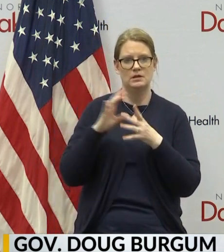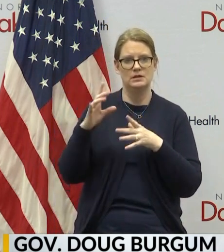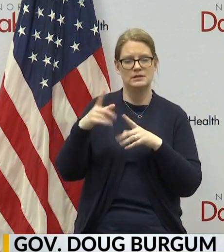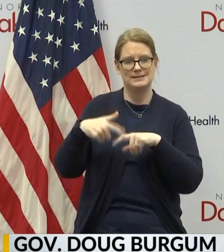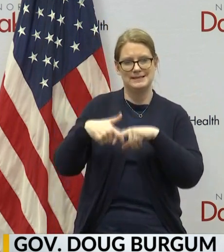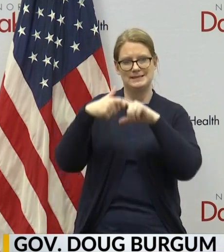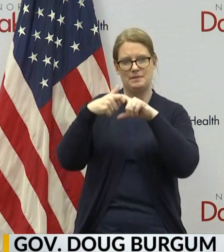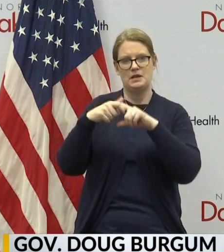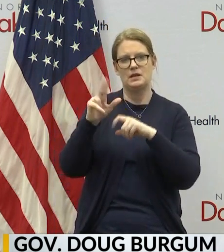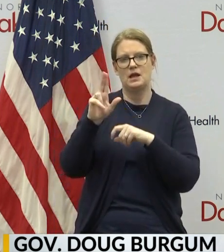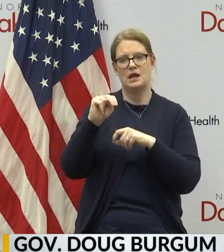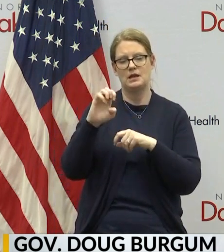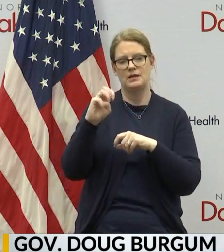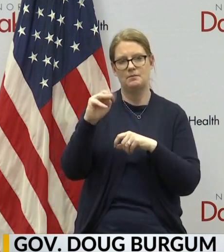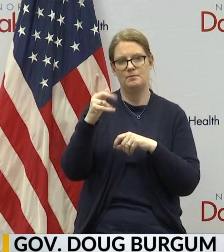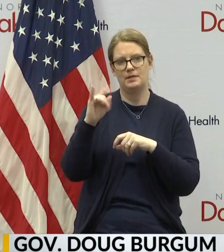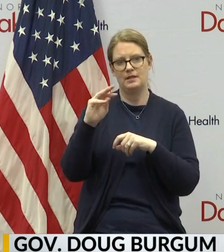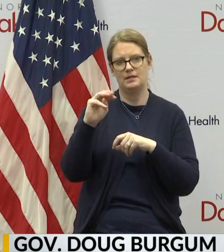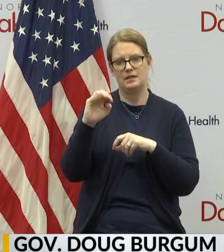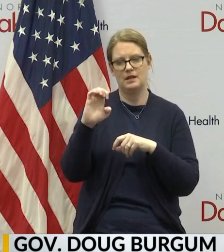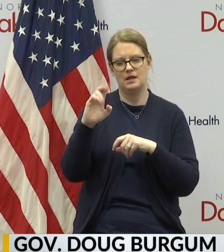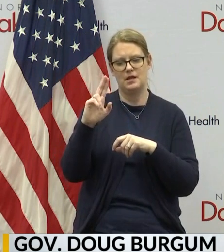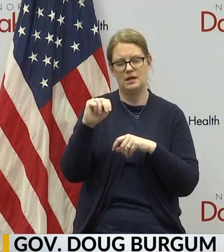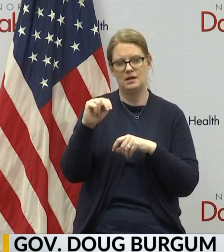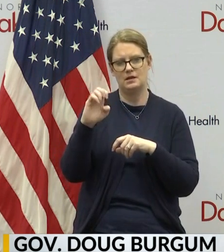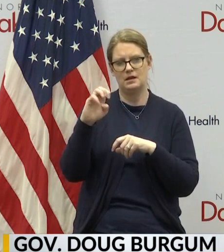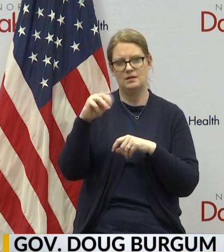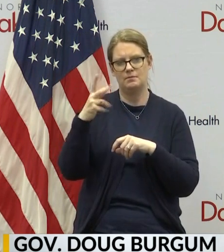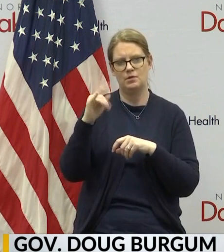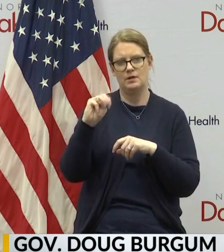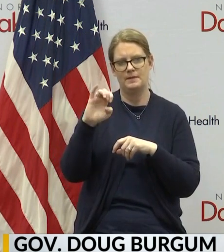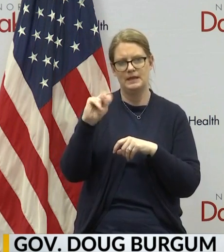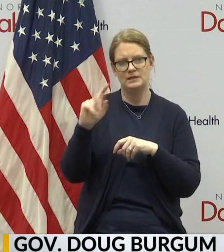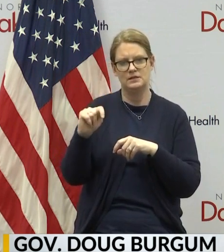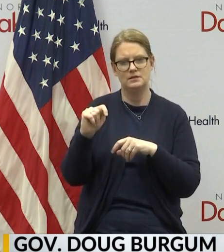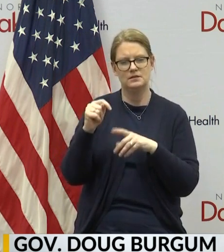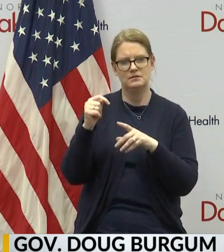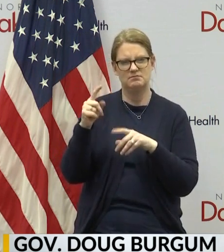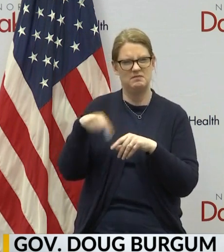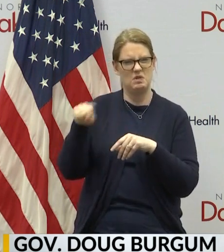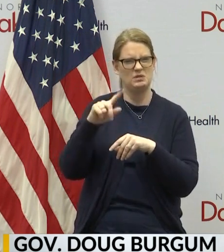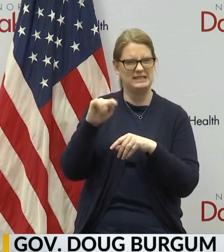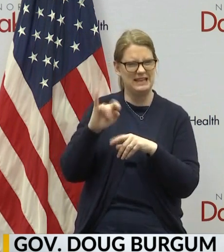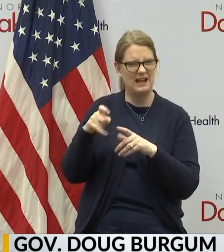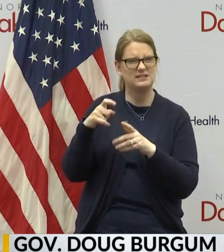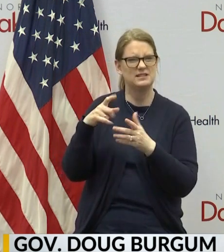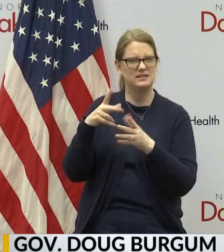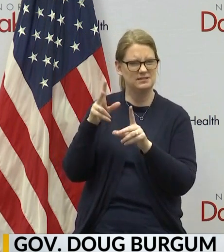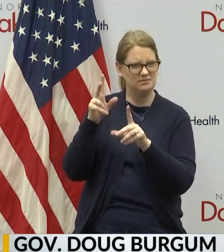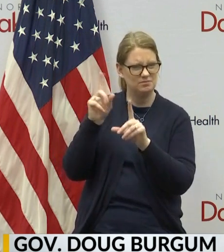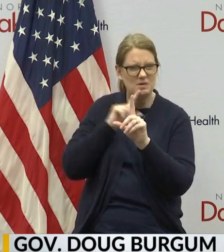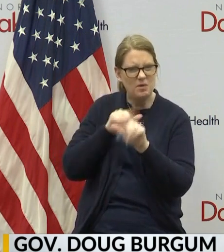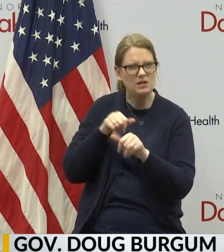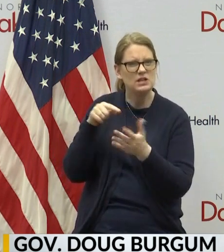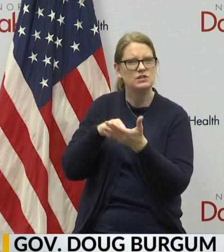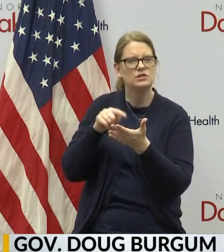FOR JOB SERVICE, THIS HAS TO DO WITH THE EXECUTIVE ORDER RELATED TO SUSPENDING THE PAYMENT OF